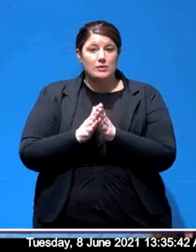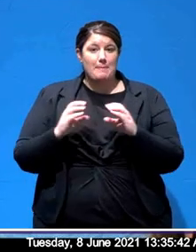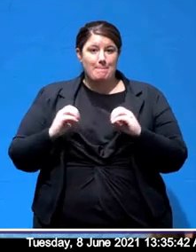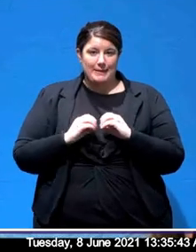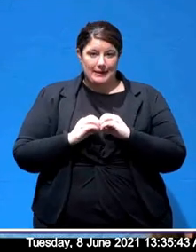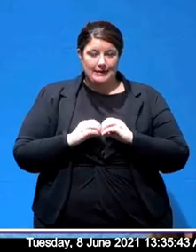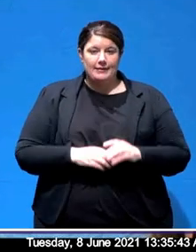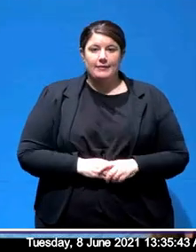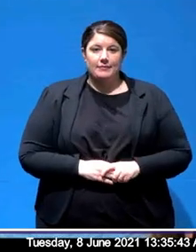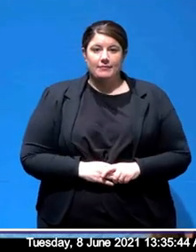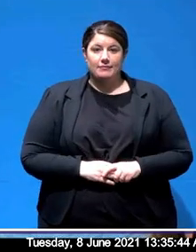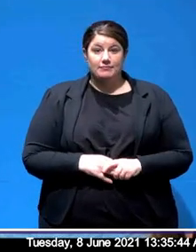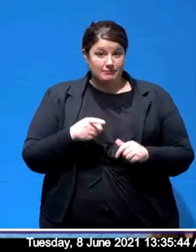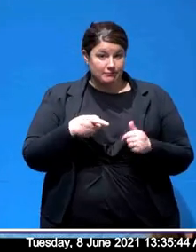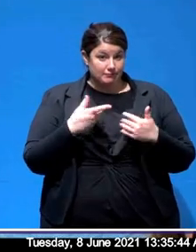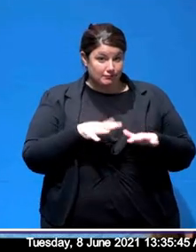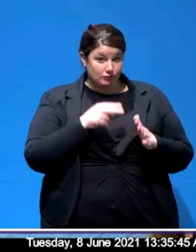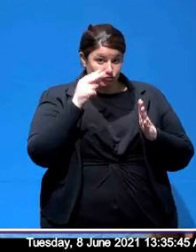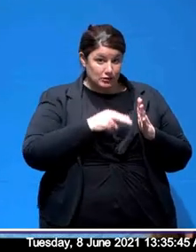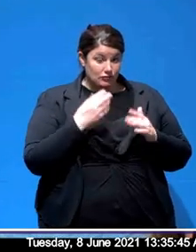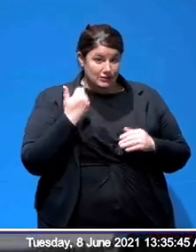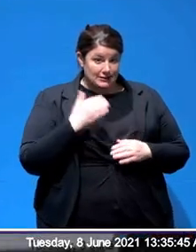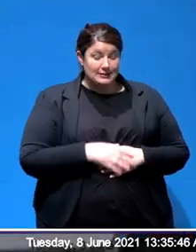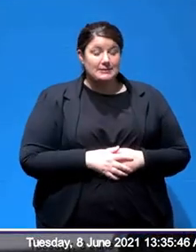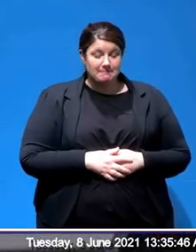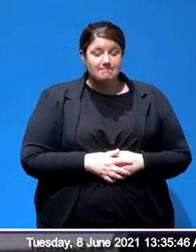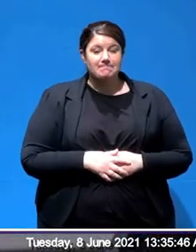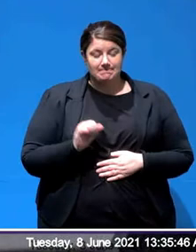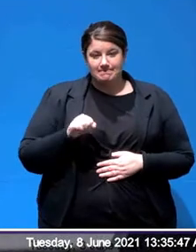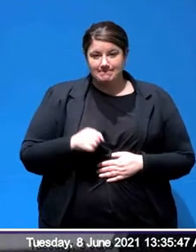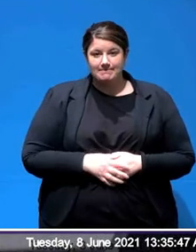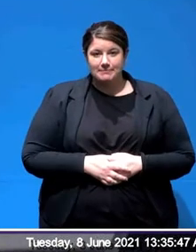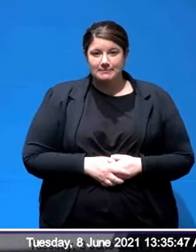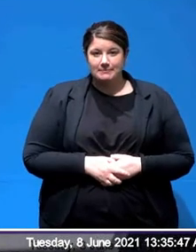Mr Cunningham, have you read those statements recently? Yes, I have. Thank you.